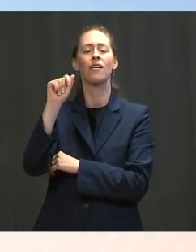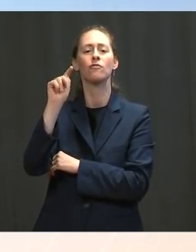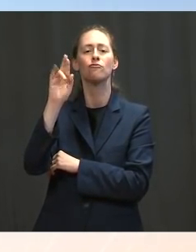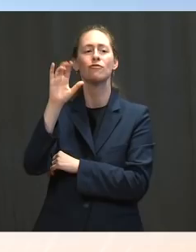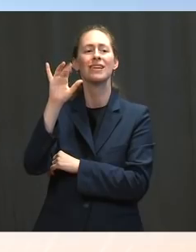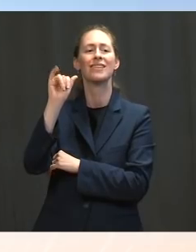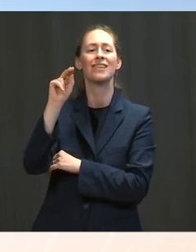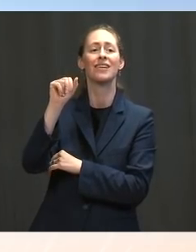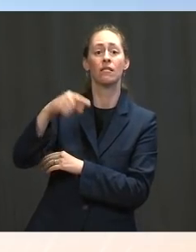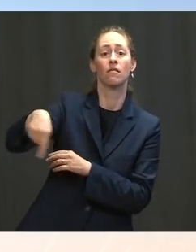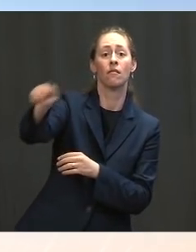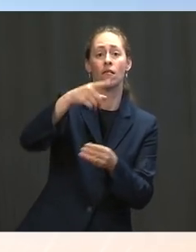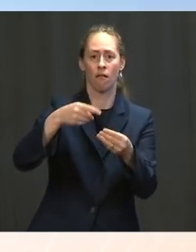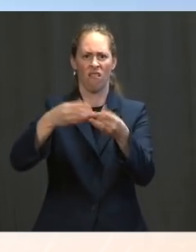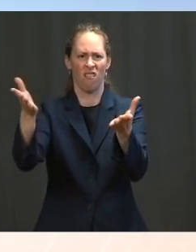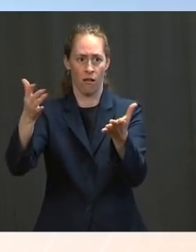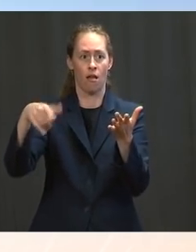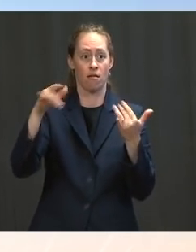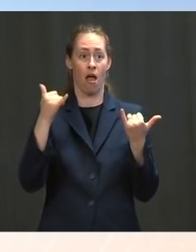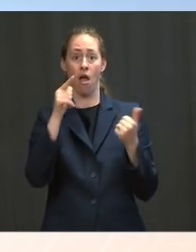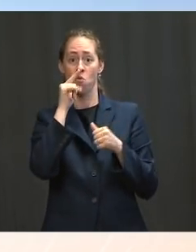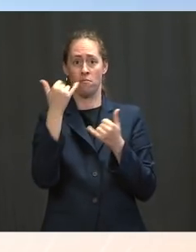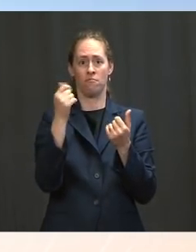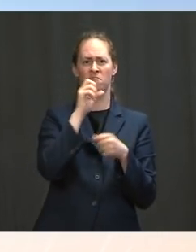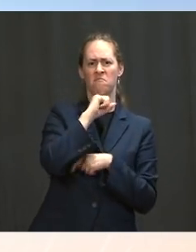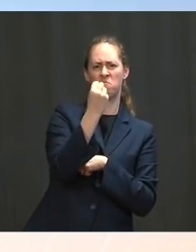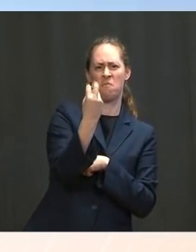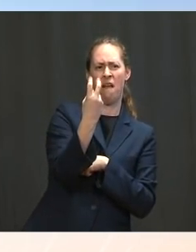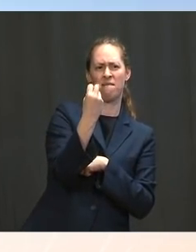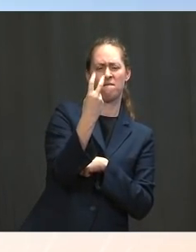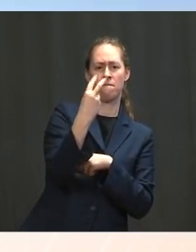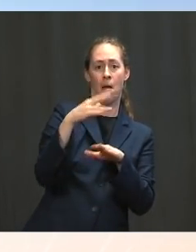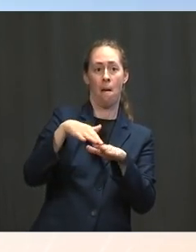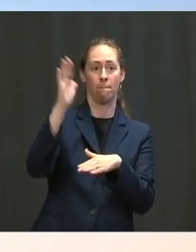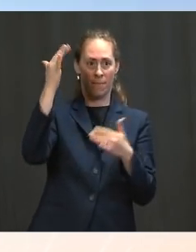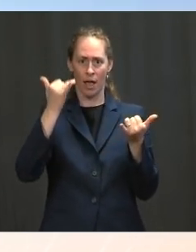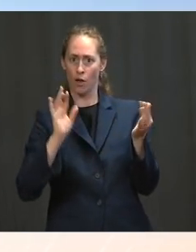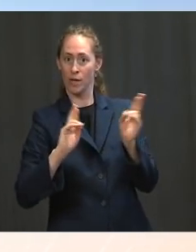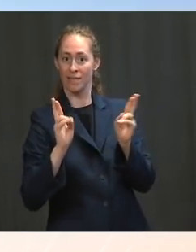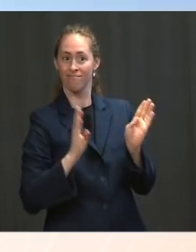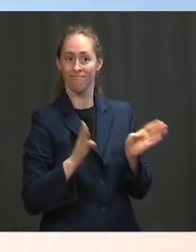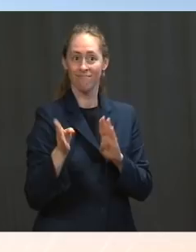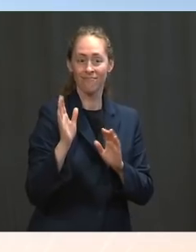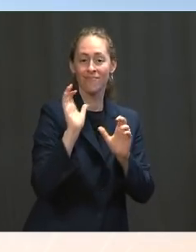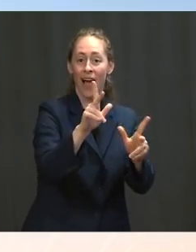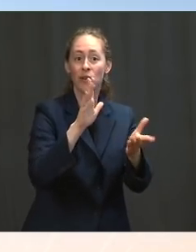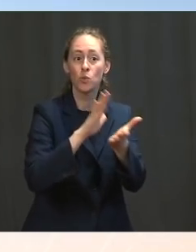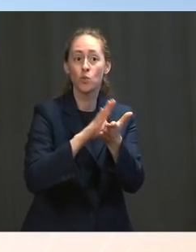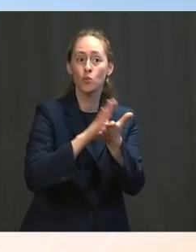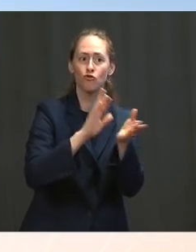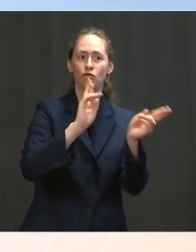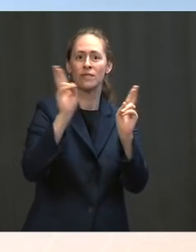can get vaccinated as they go for back-to-school checkups or get ready for fall sports. Four: continue expanding efforts